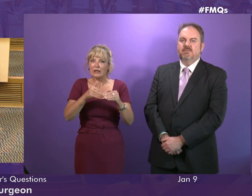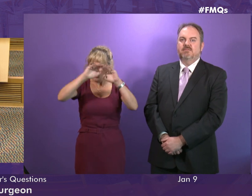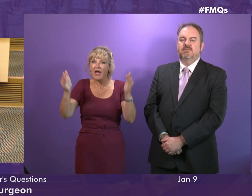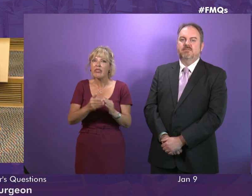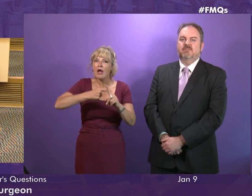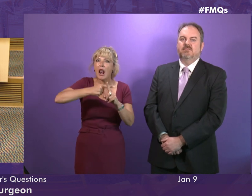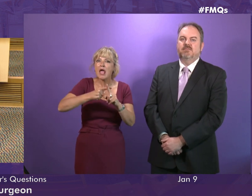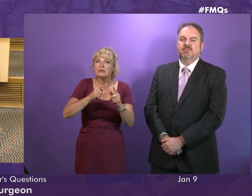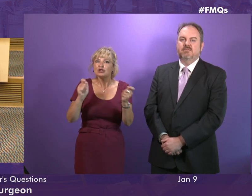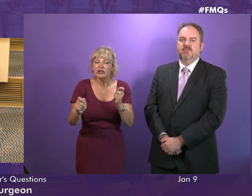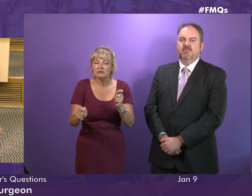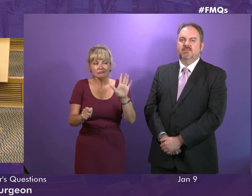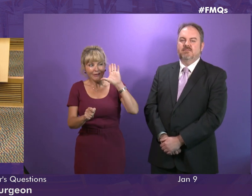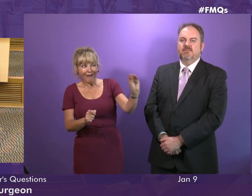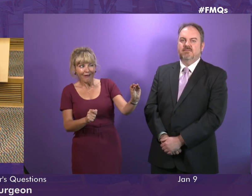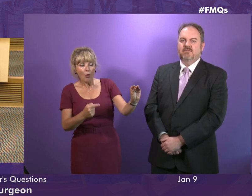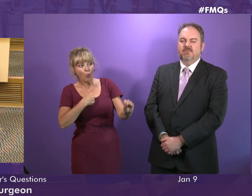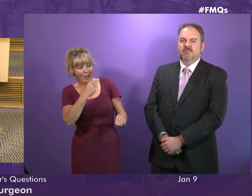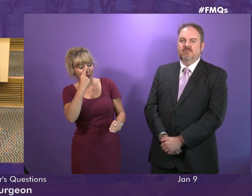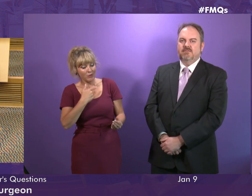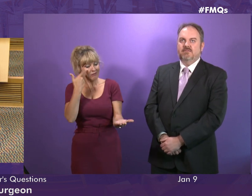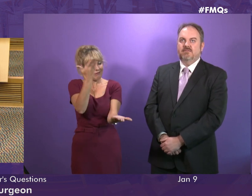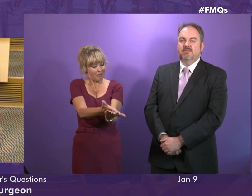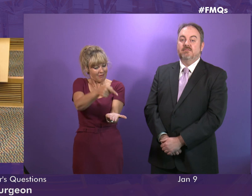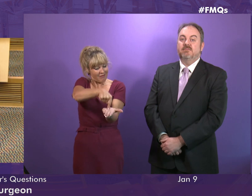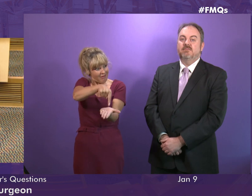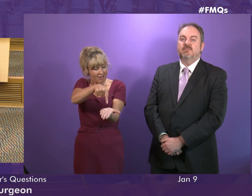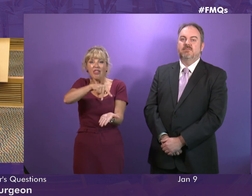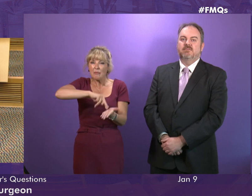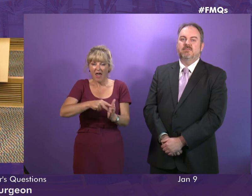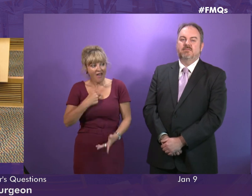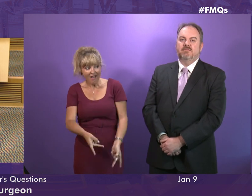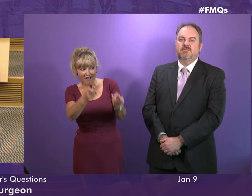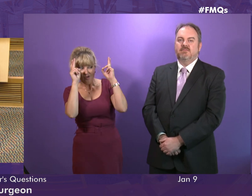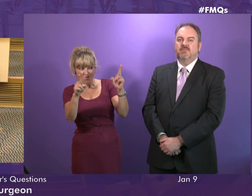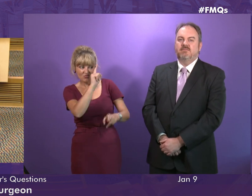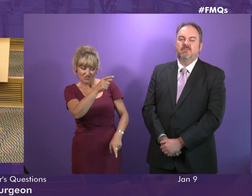When we propose the plan, I hope that Willie Rennie will have the courage of his convictions.